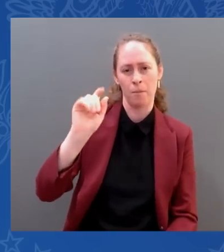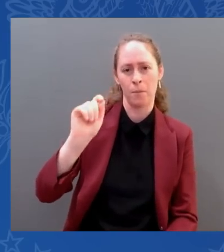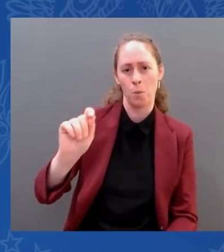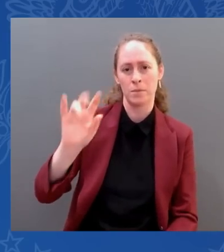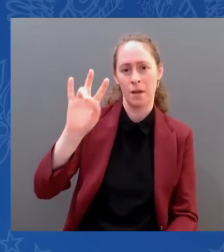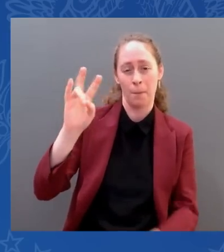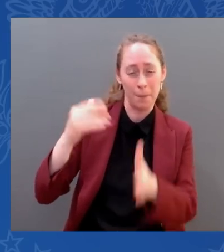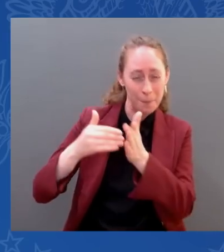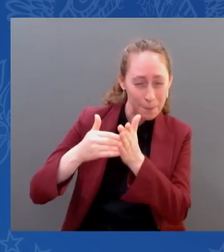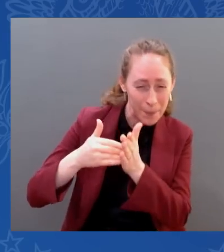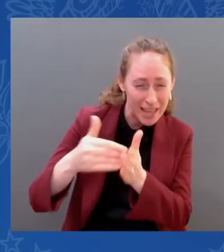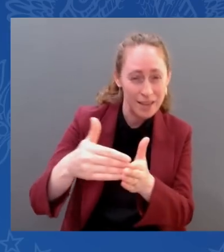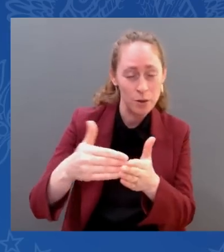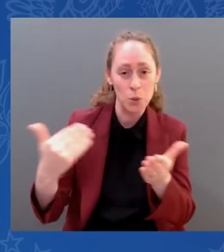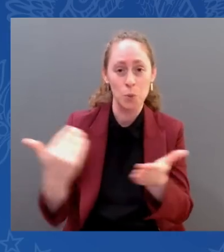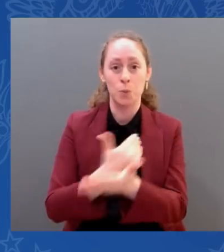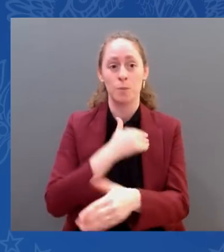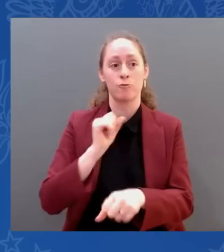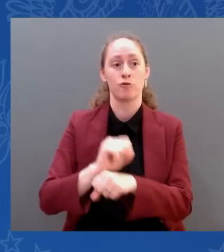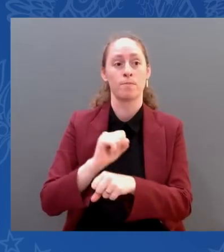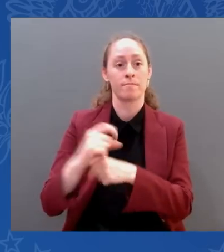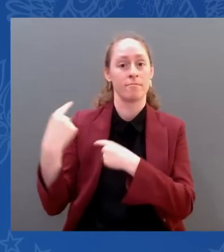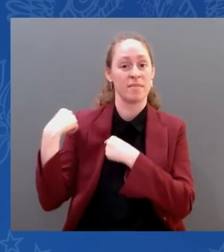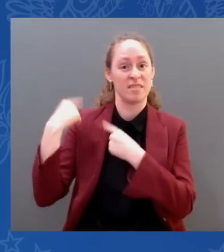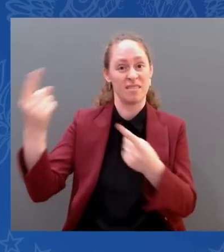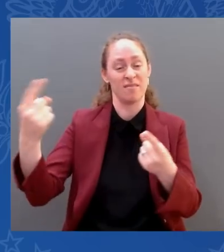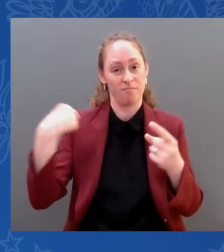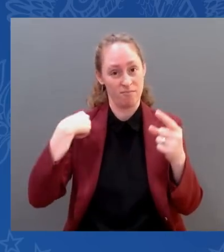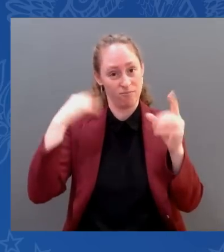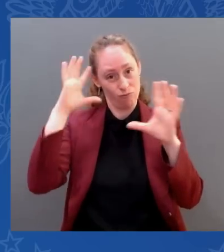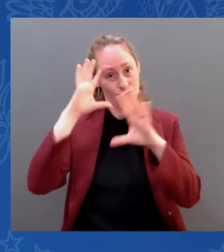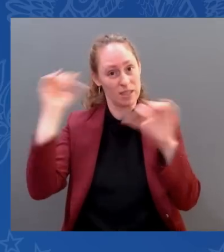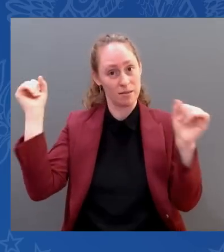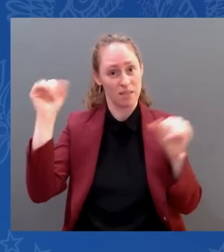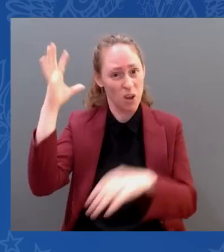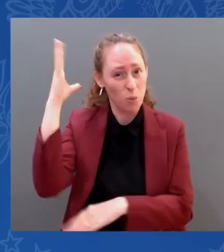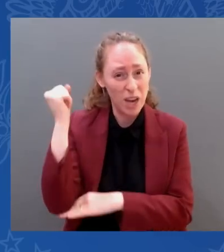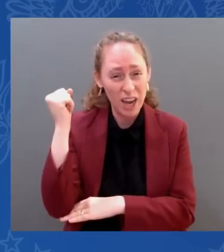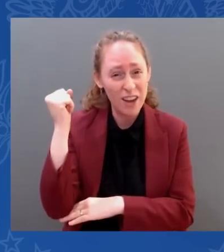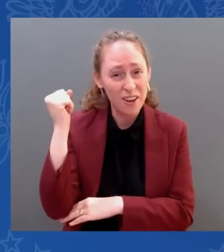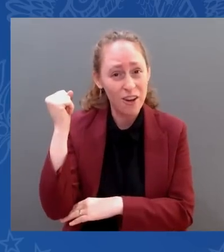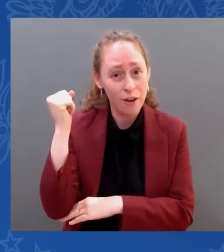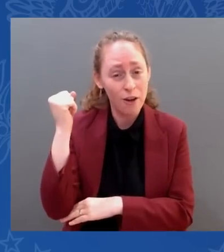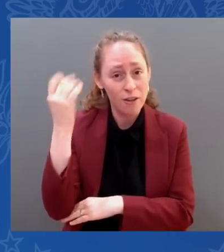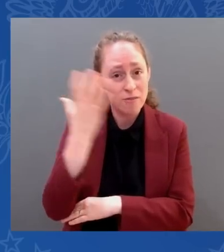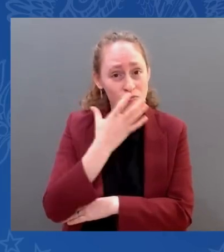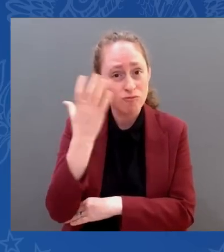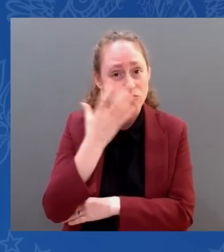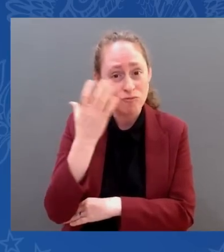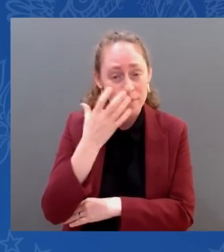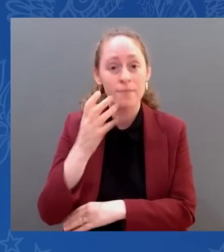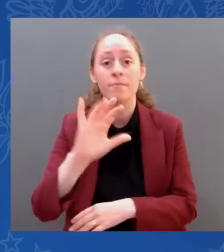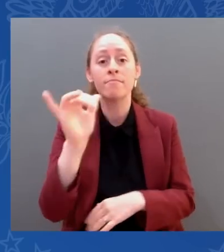Unemployment rate is near historic lows. Millions of Americans are moving up to better jobs and better pay.